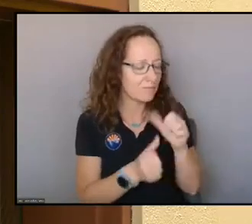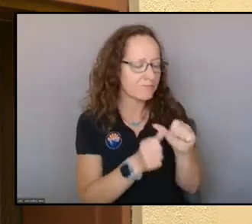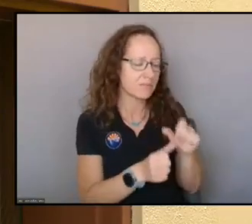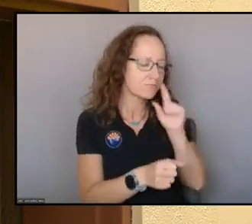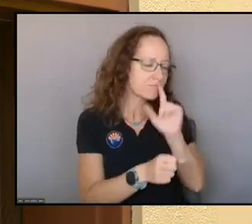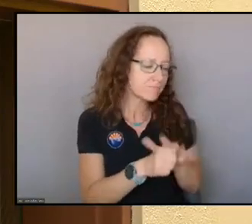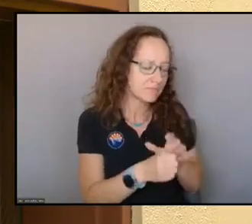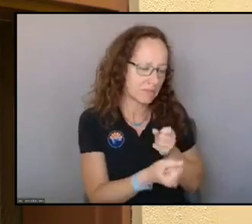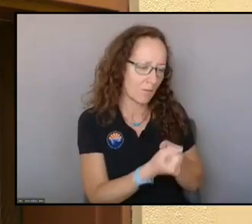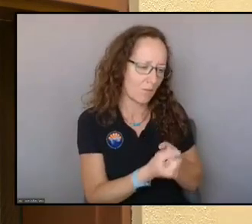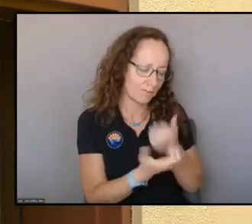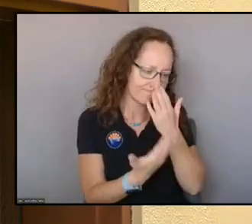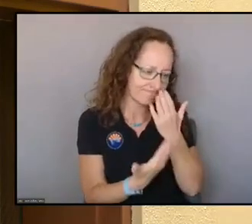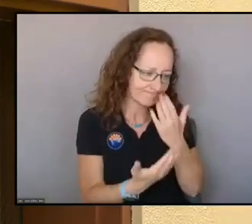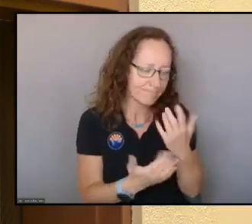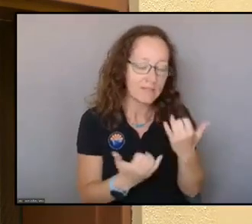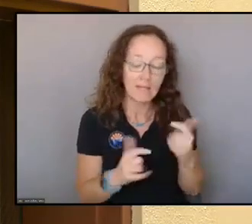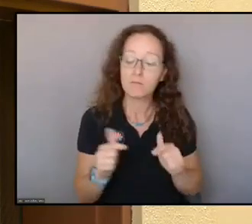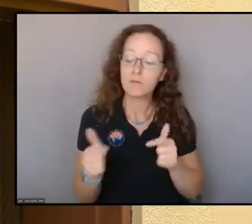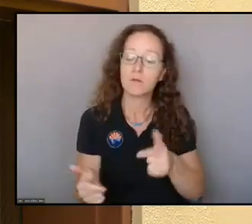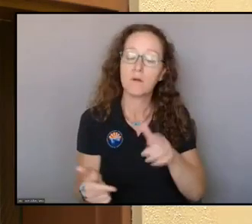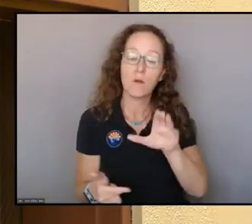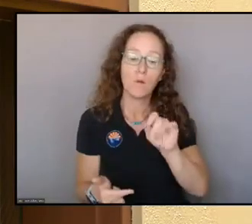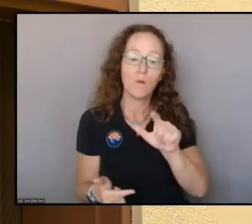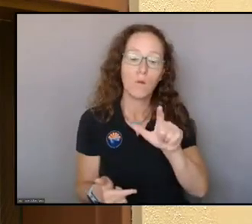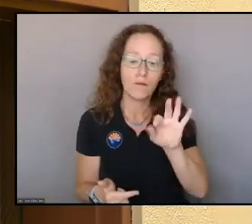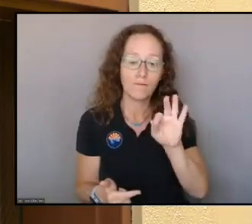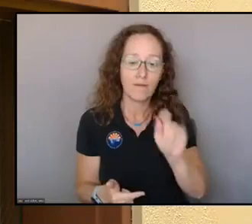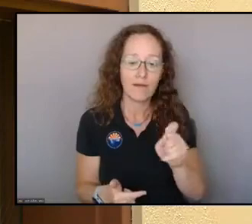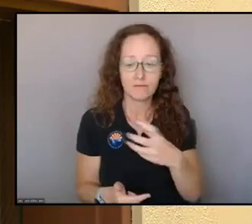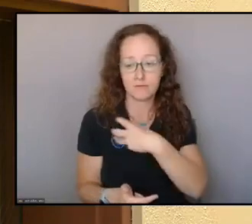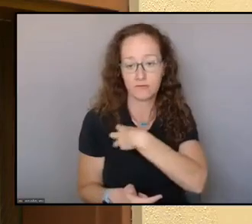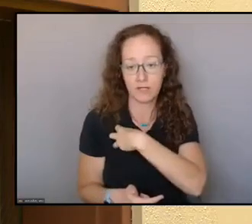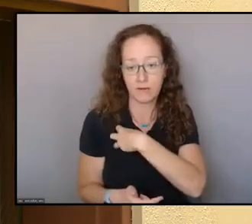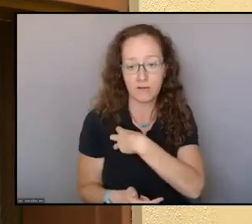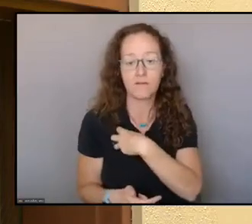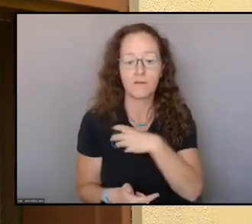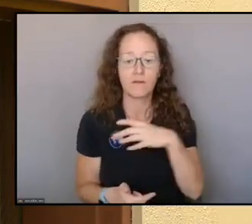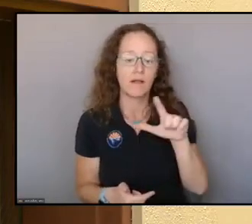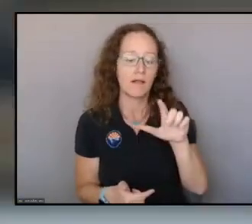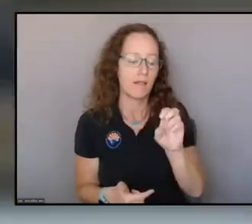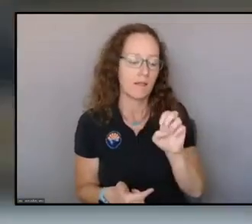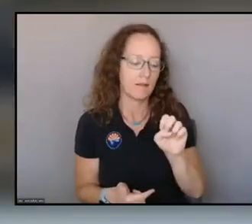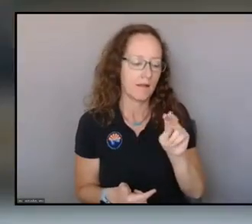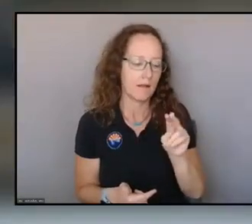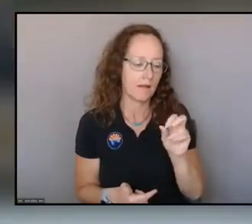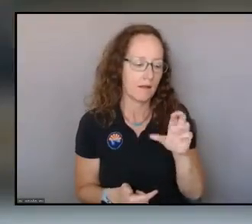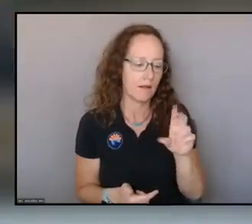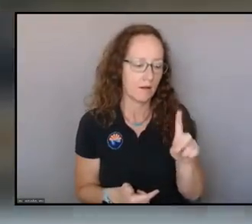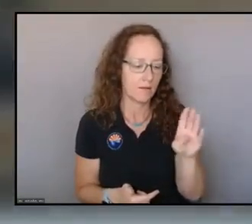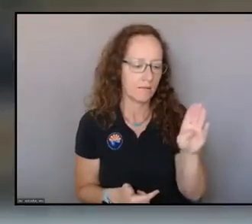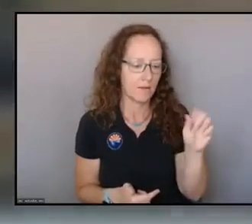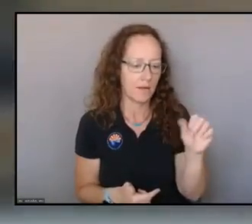WITH THAT, I'M GOING TO TURN IT OVER TO COLFAX COUNTY